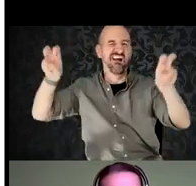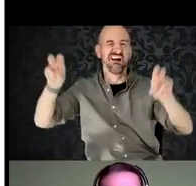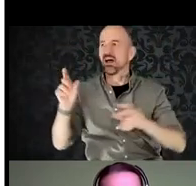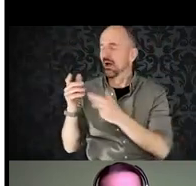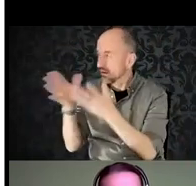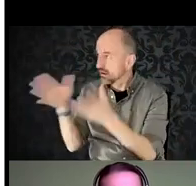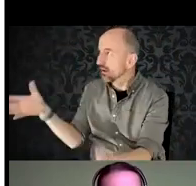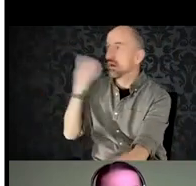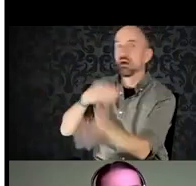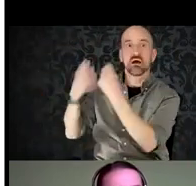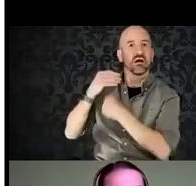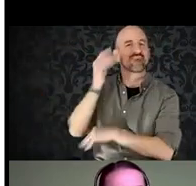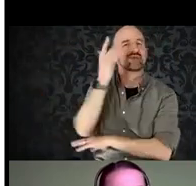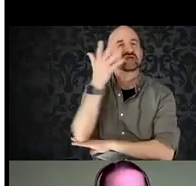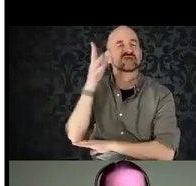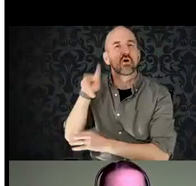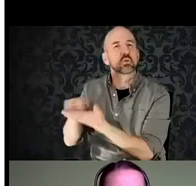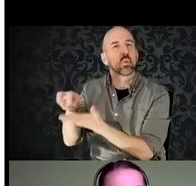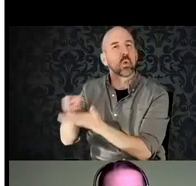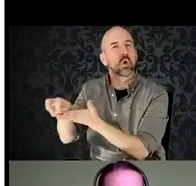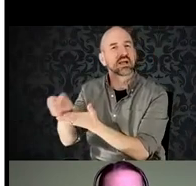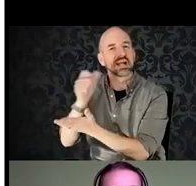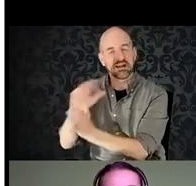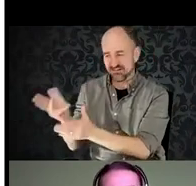forest bathing,